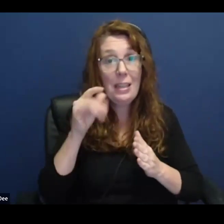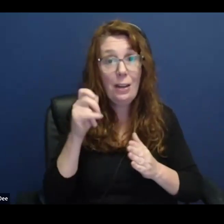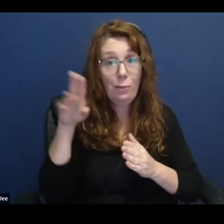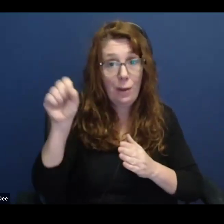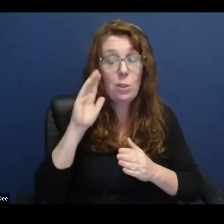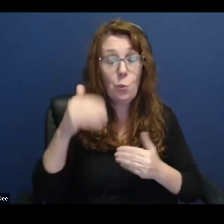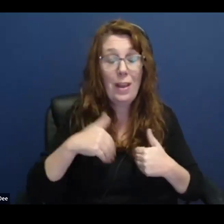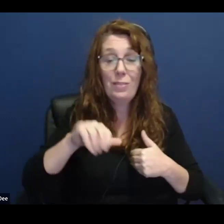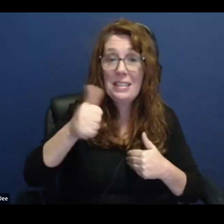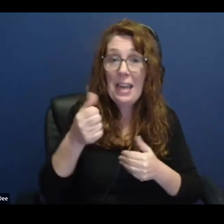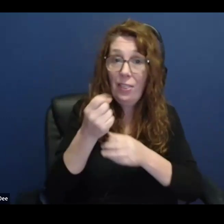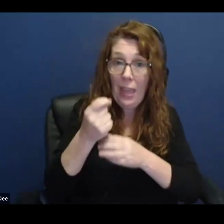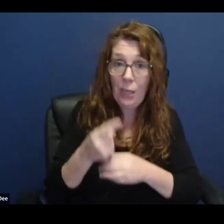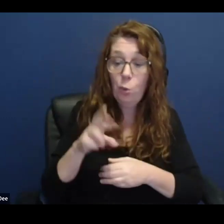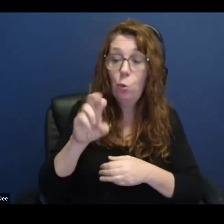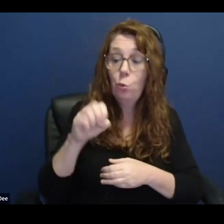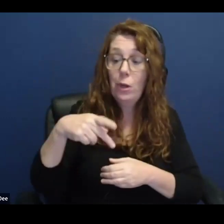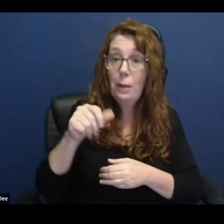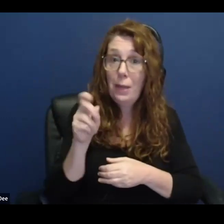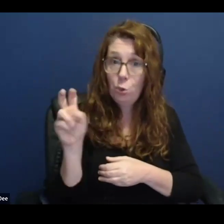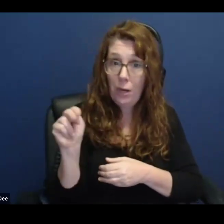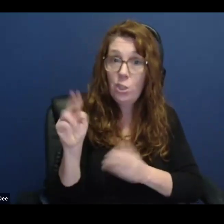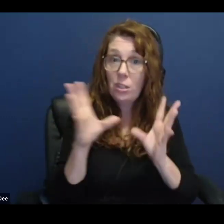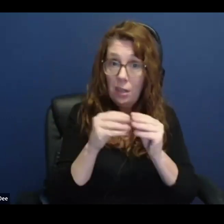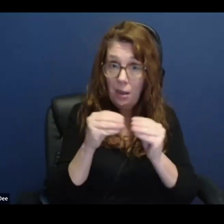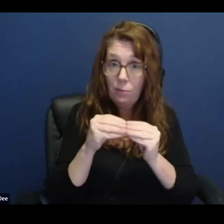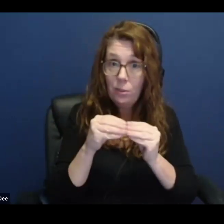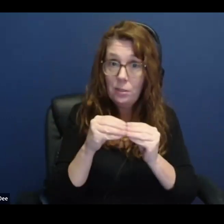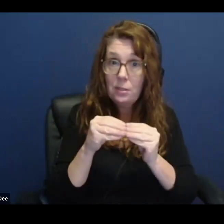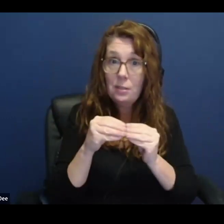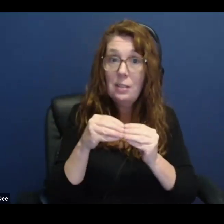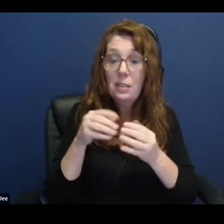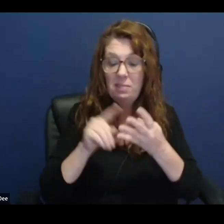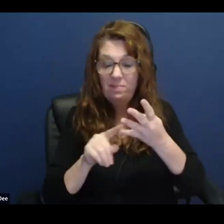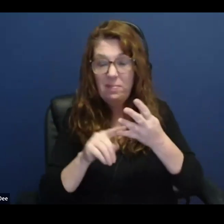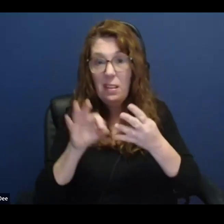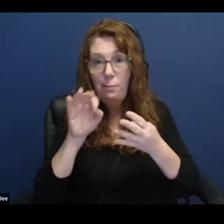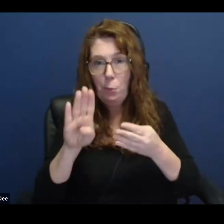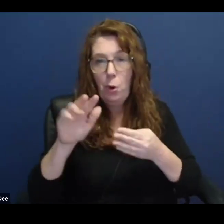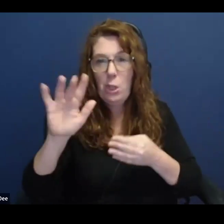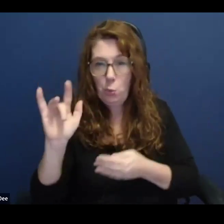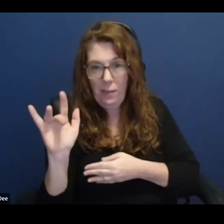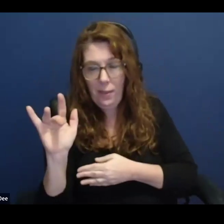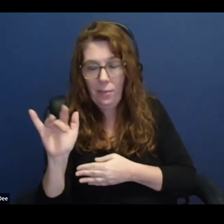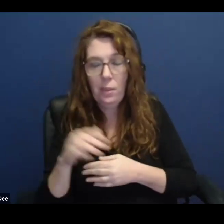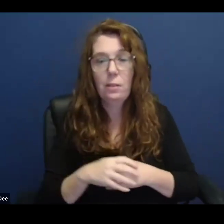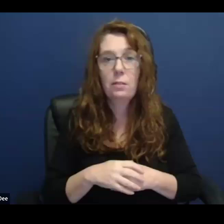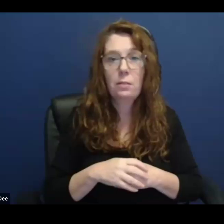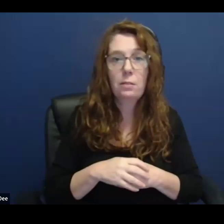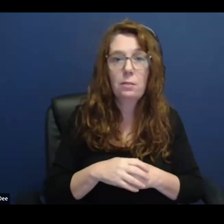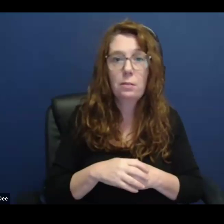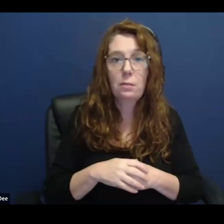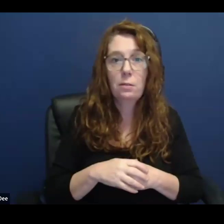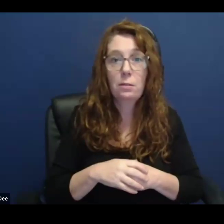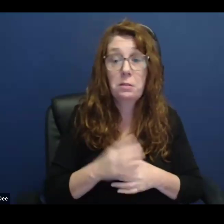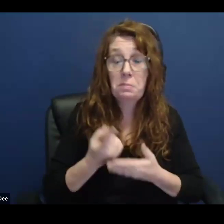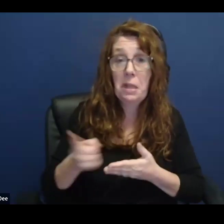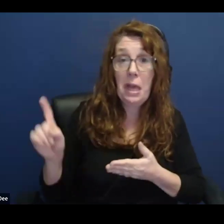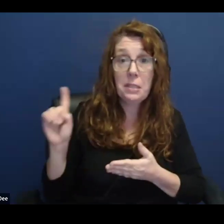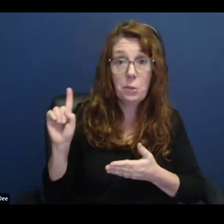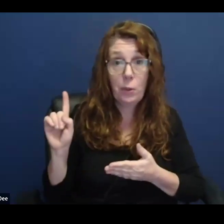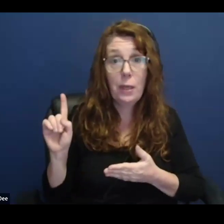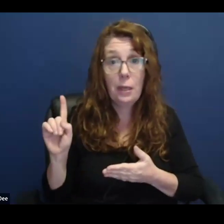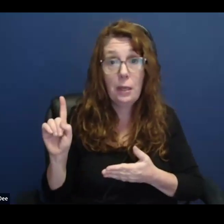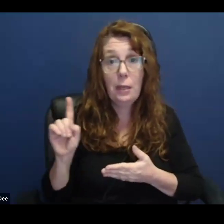conference. in February at the end of the month on February 25th and last week AIA released its